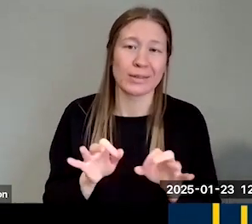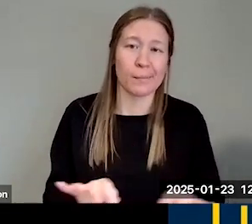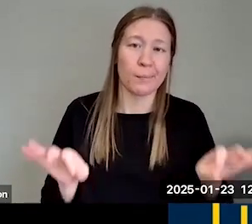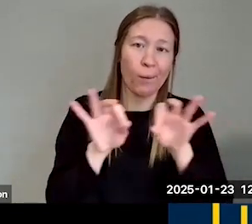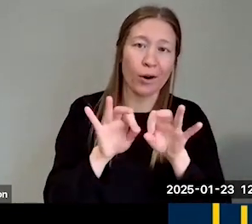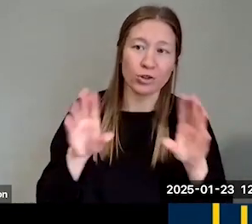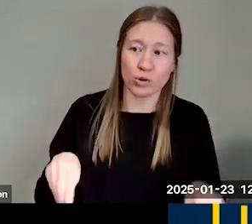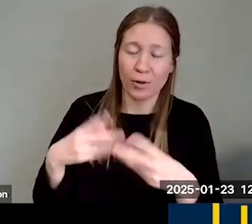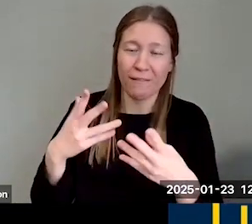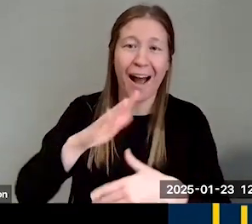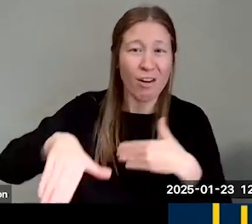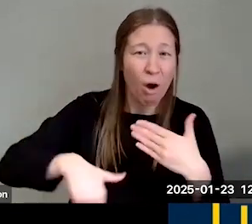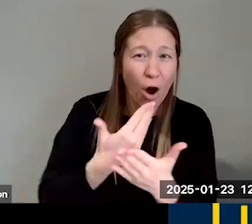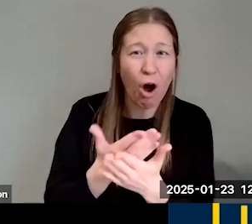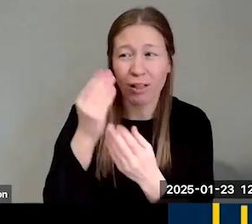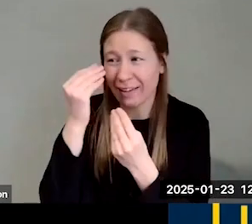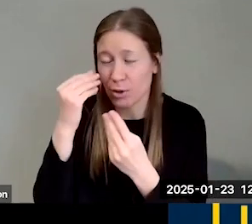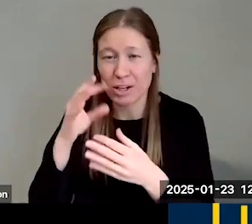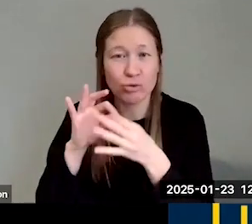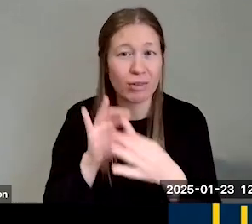perhaps for counseling somewhere on campus,